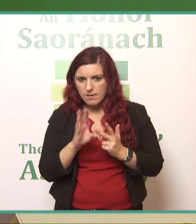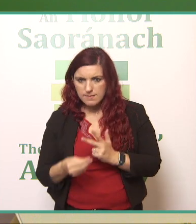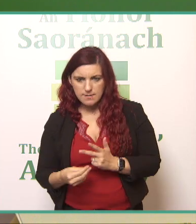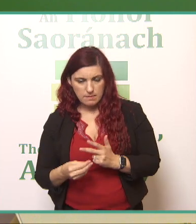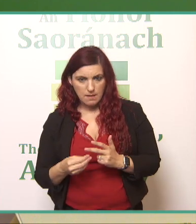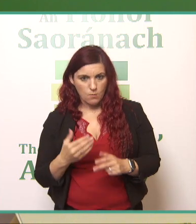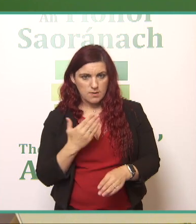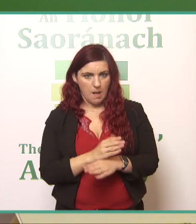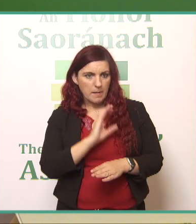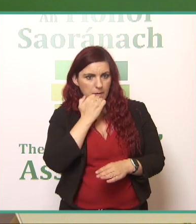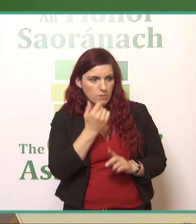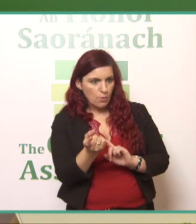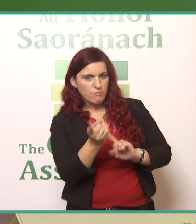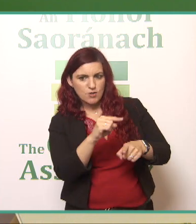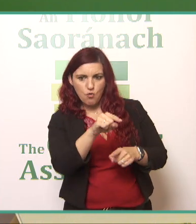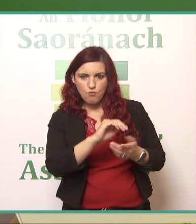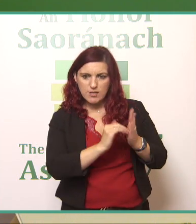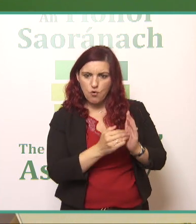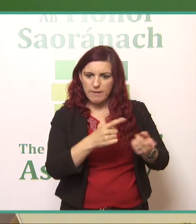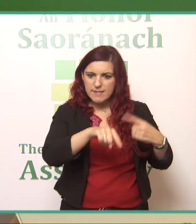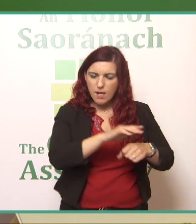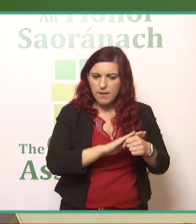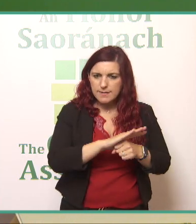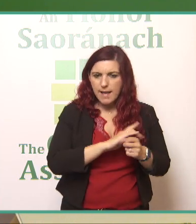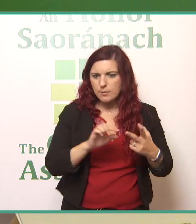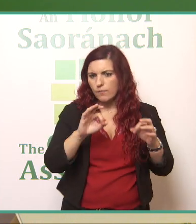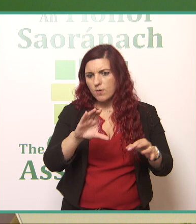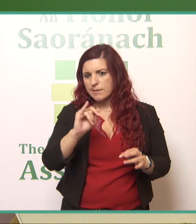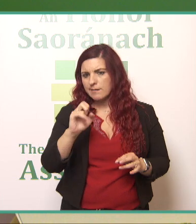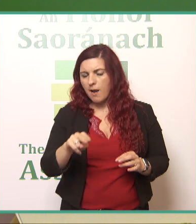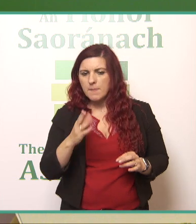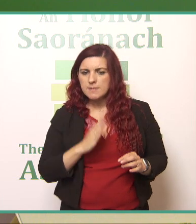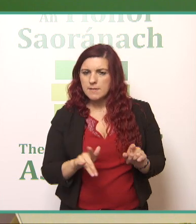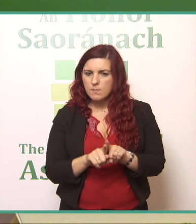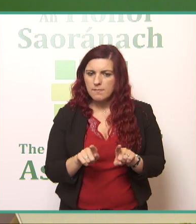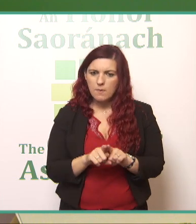by restoring these areas and then of course the carbon side of the house so in the UK they have